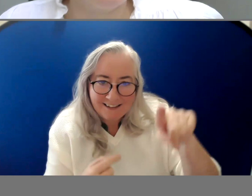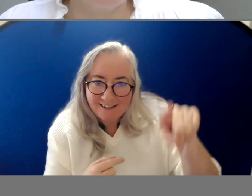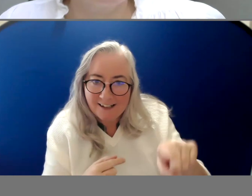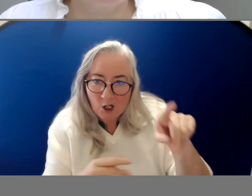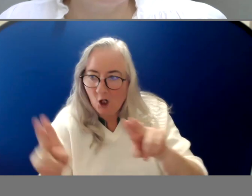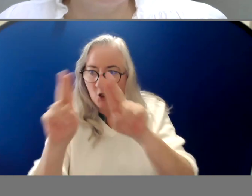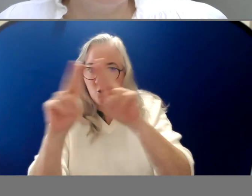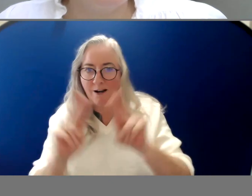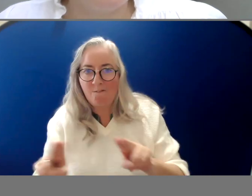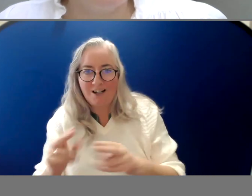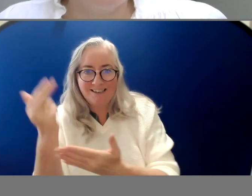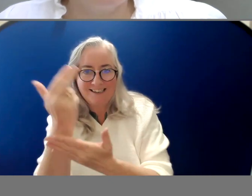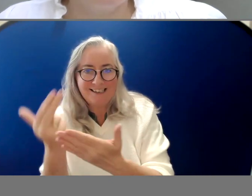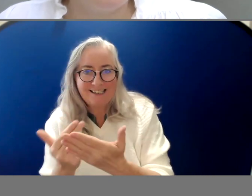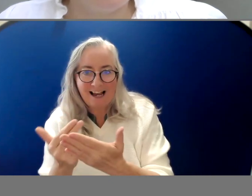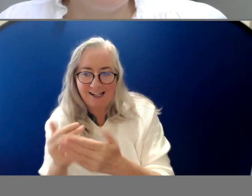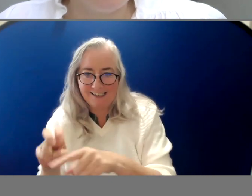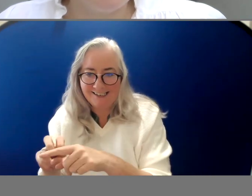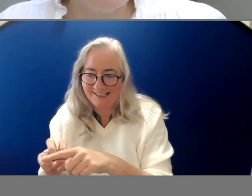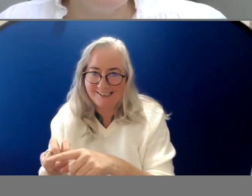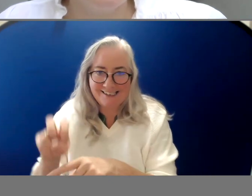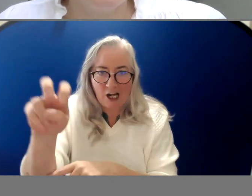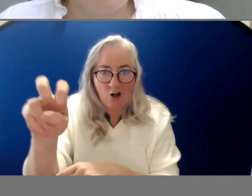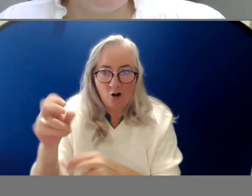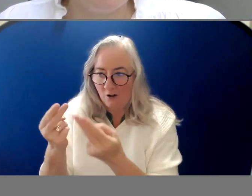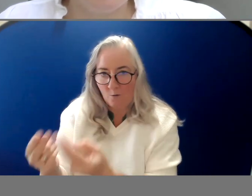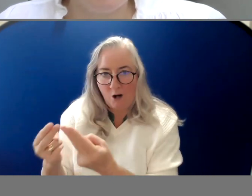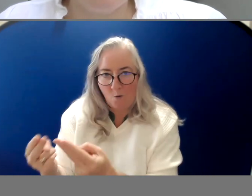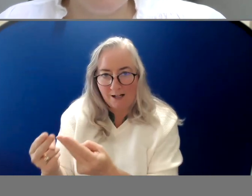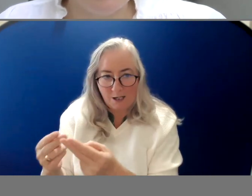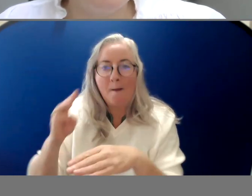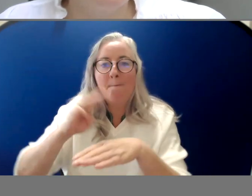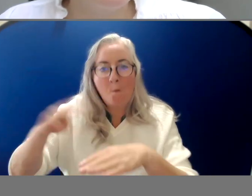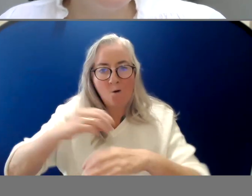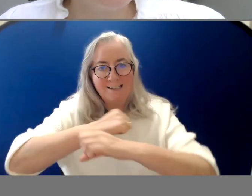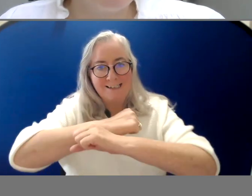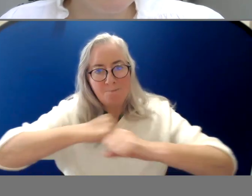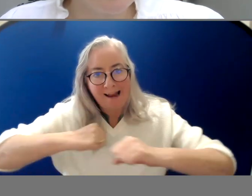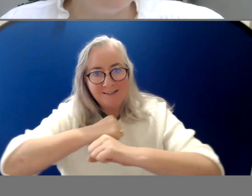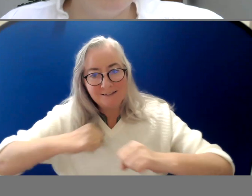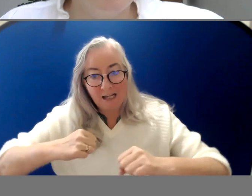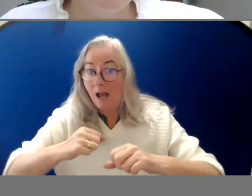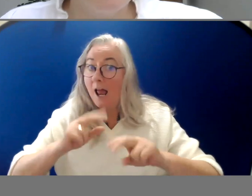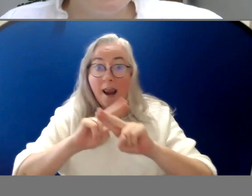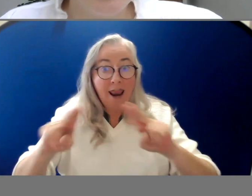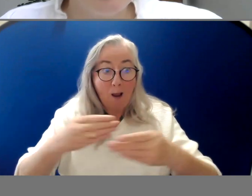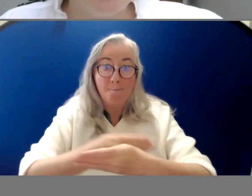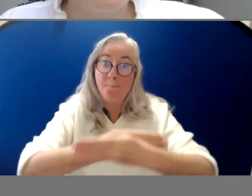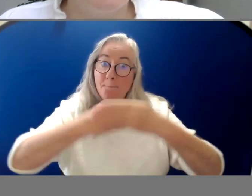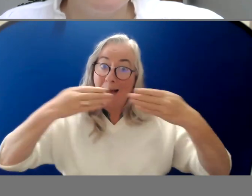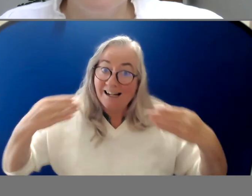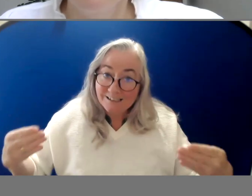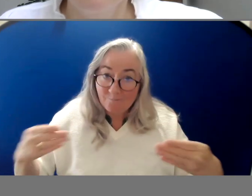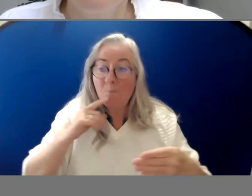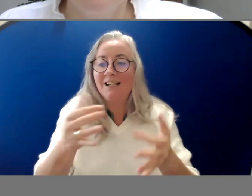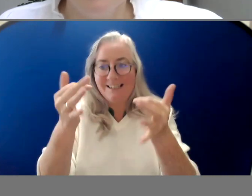Design stairs require is a generosity of space now with not a massive but we do need more space